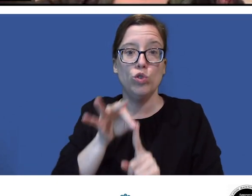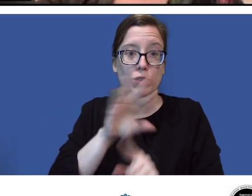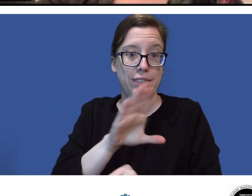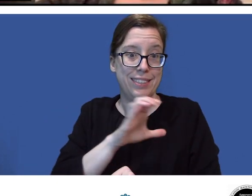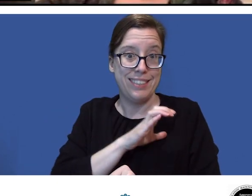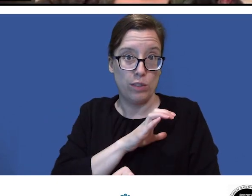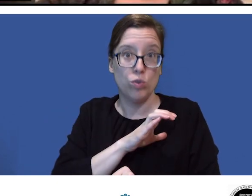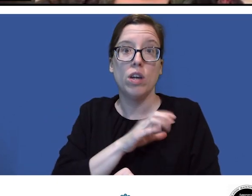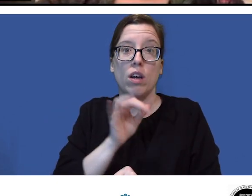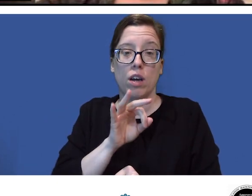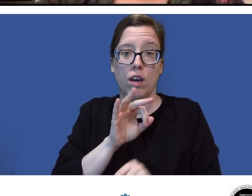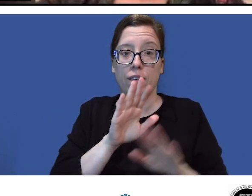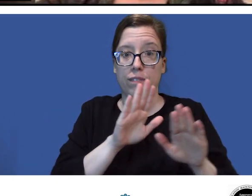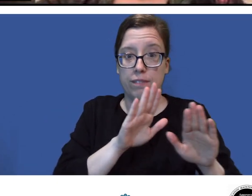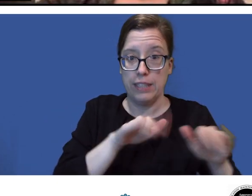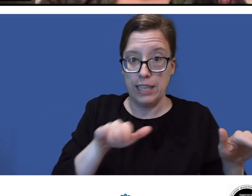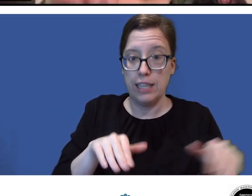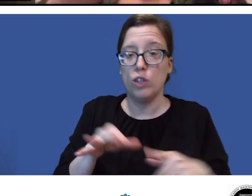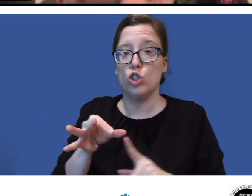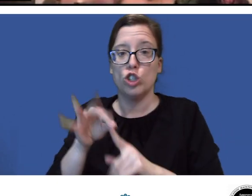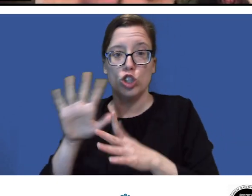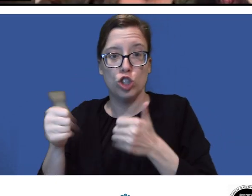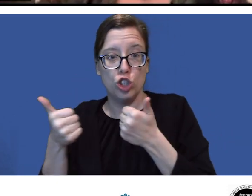who have this label "deafblind" and then we will stop